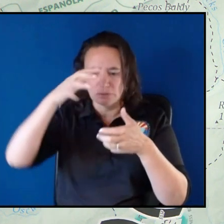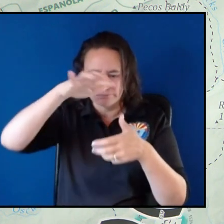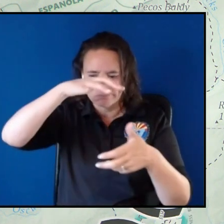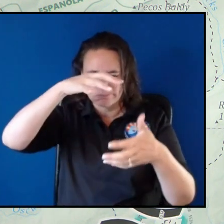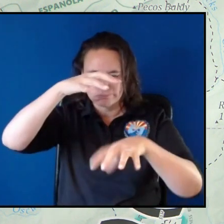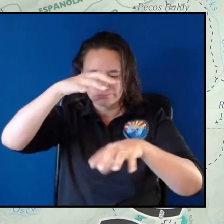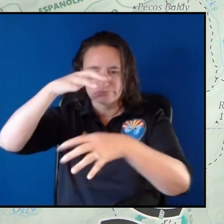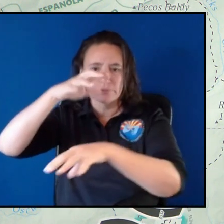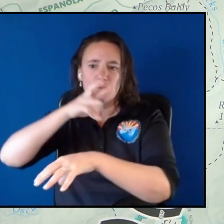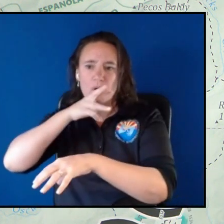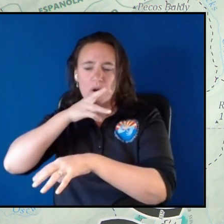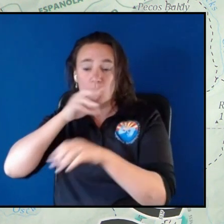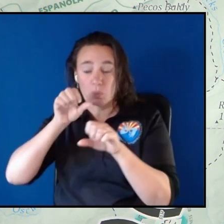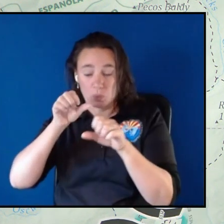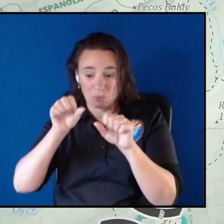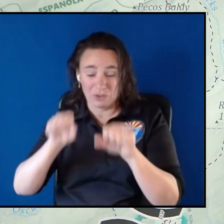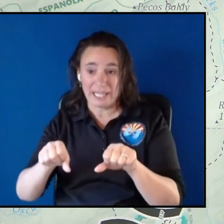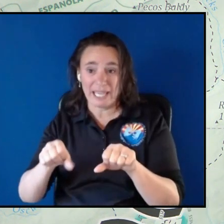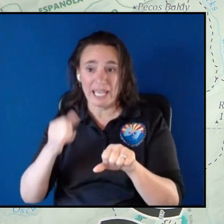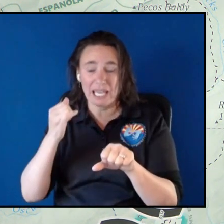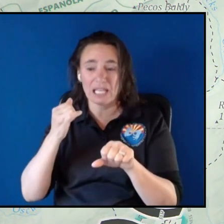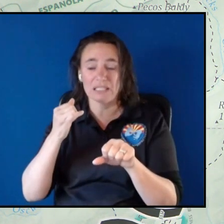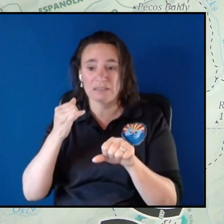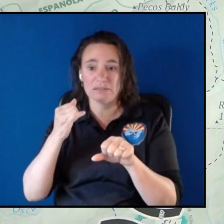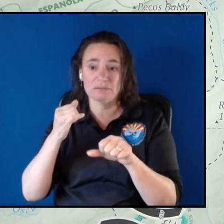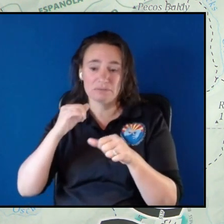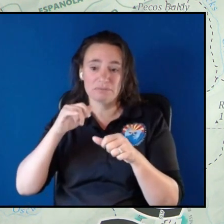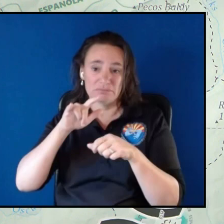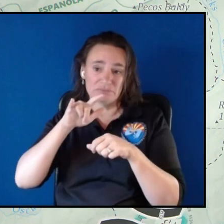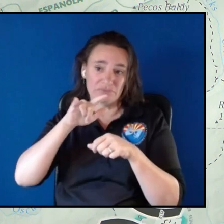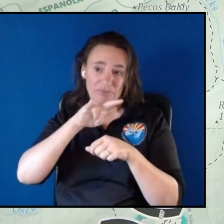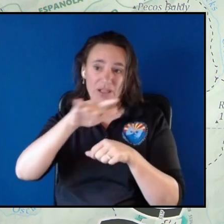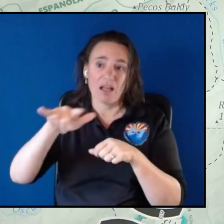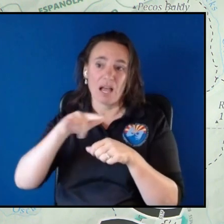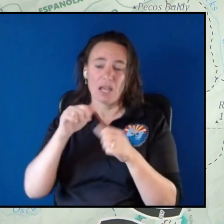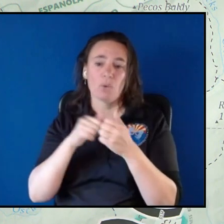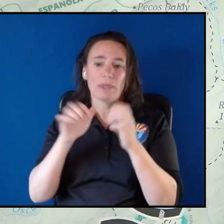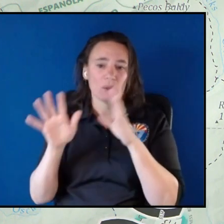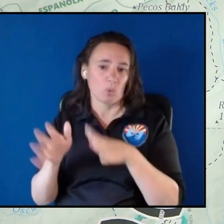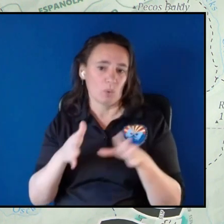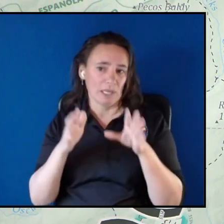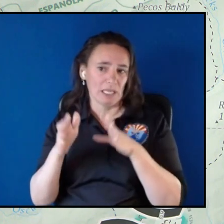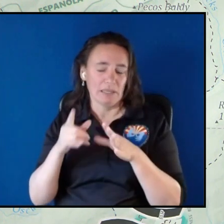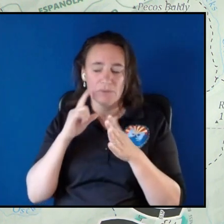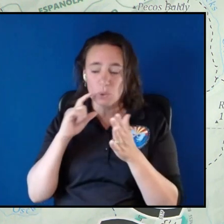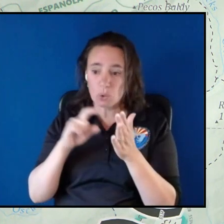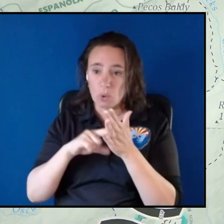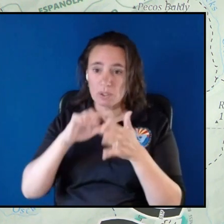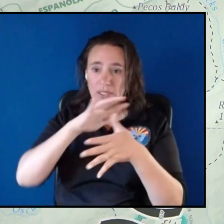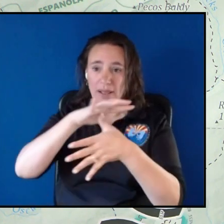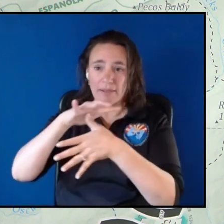with the wind conditions. So, you see the scoopers back in action up in there. Helicopter drops may be